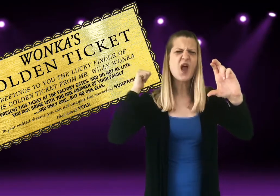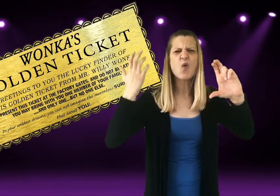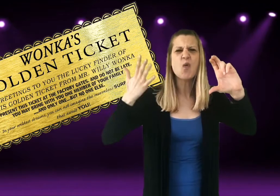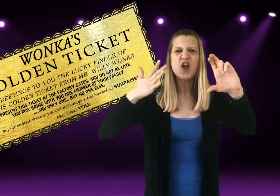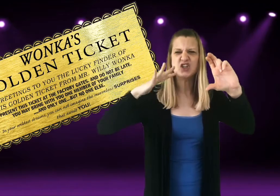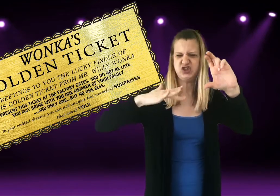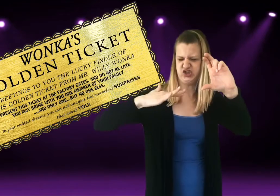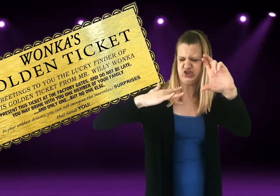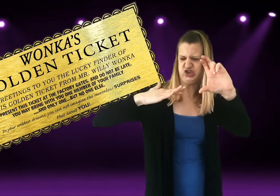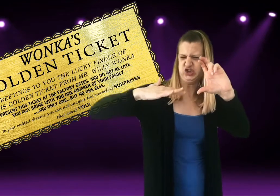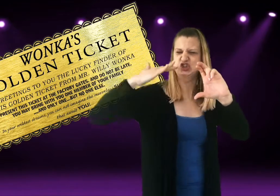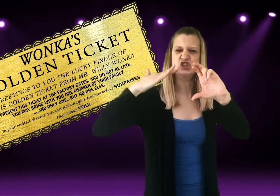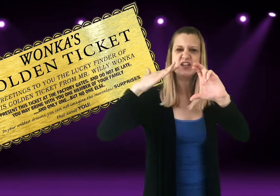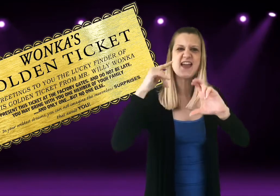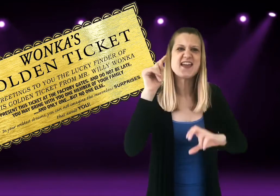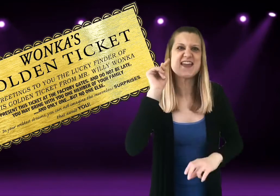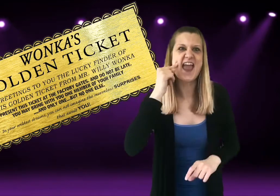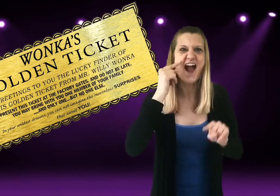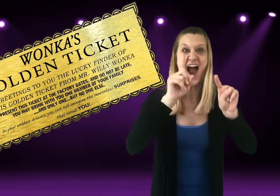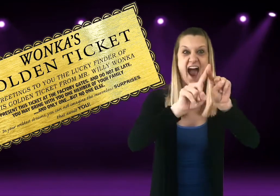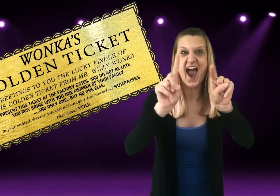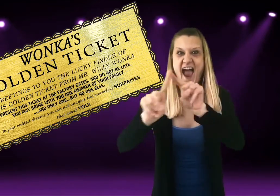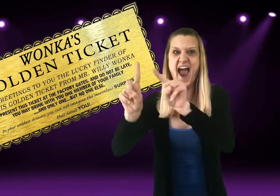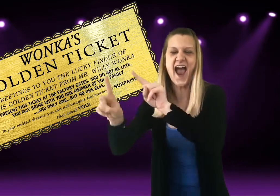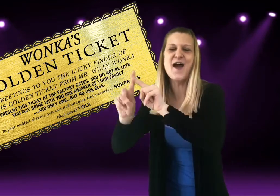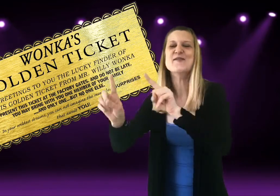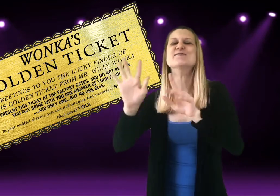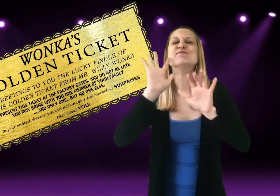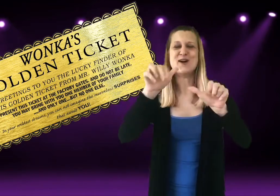These trucks, I can promise you, will be loaded with enough delicious eatables to